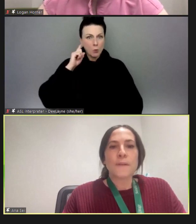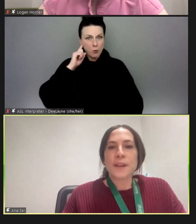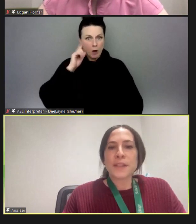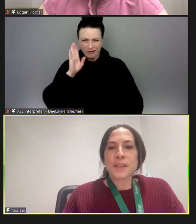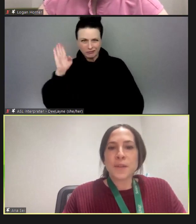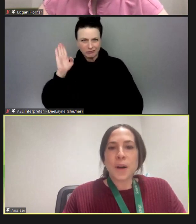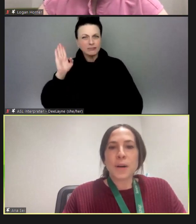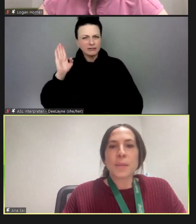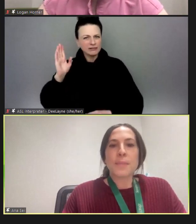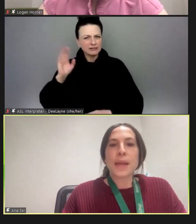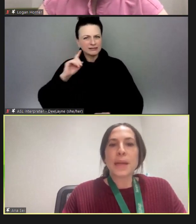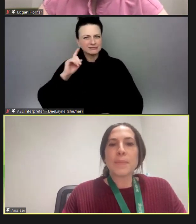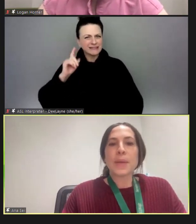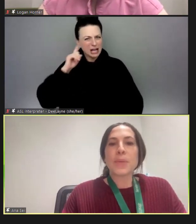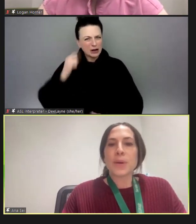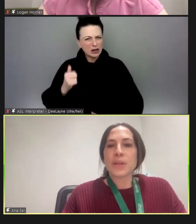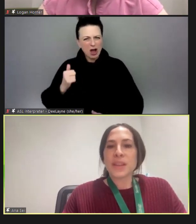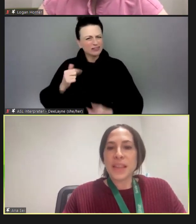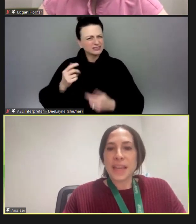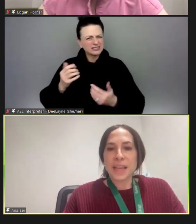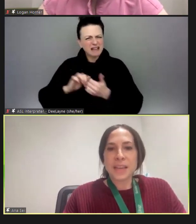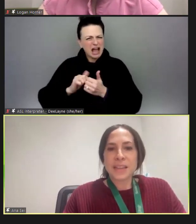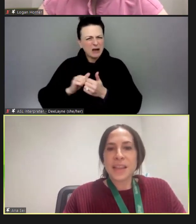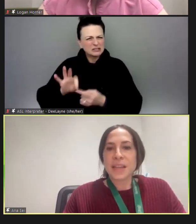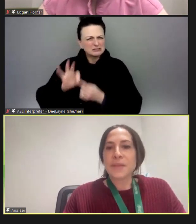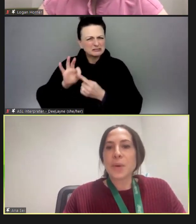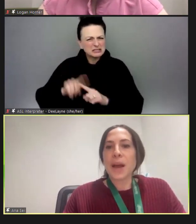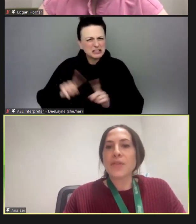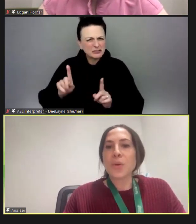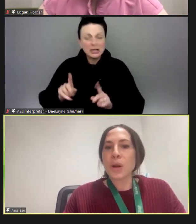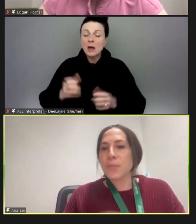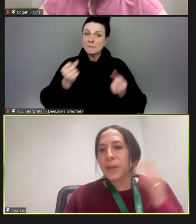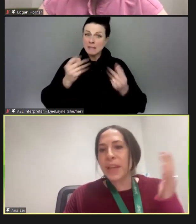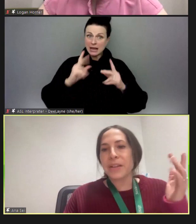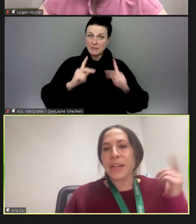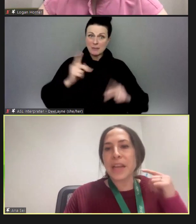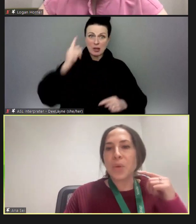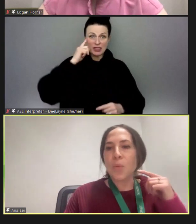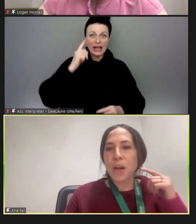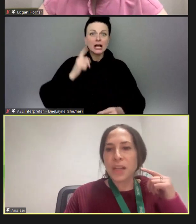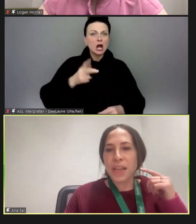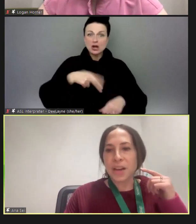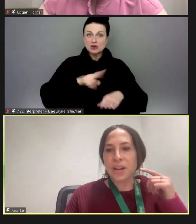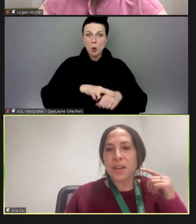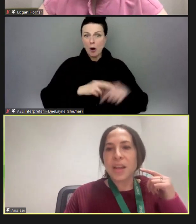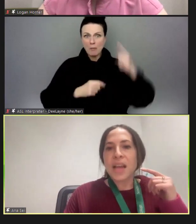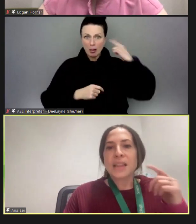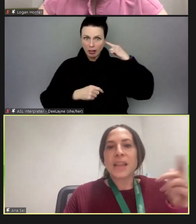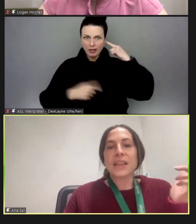first of all many people think that if